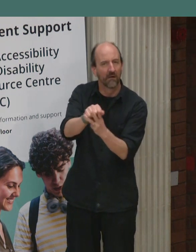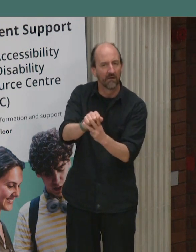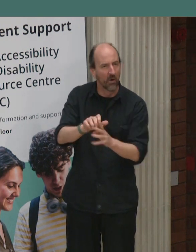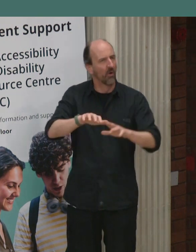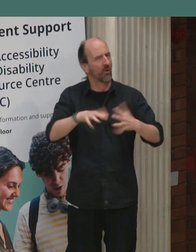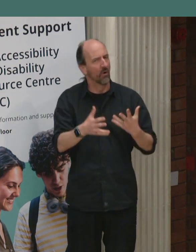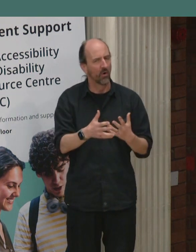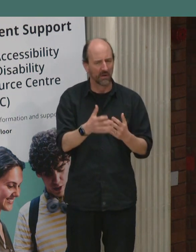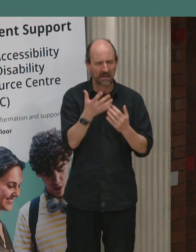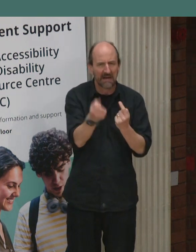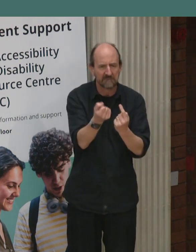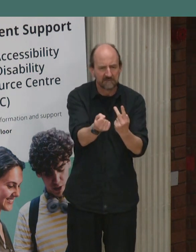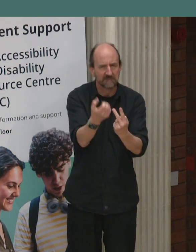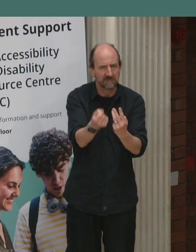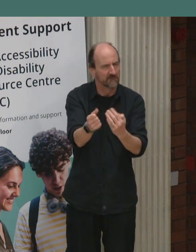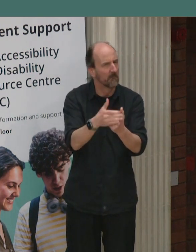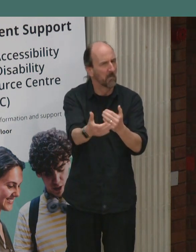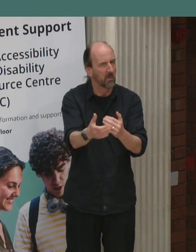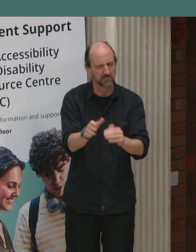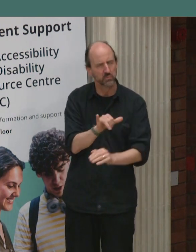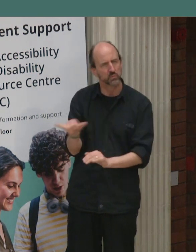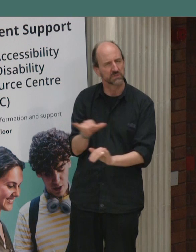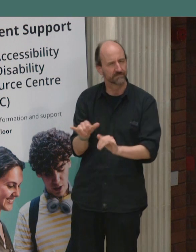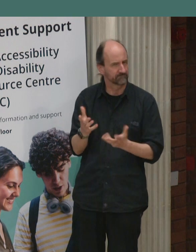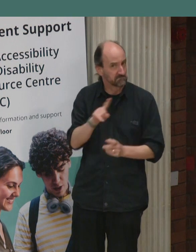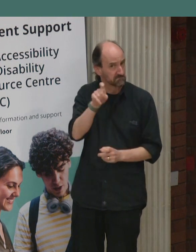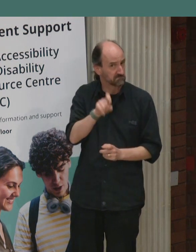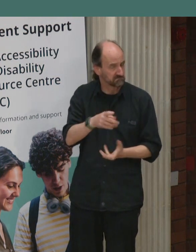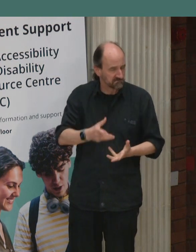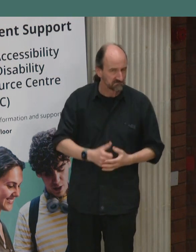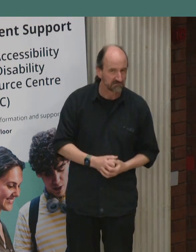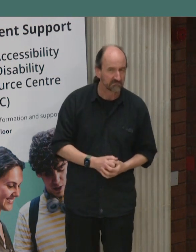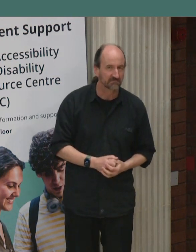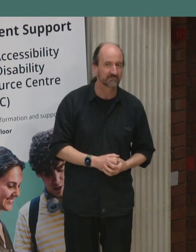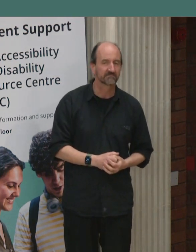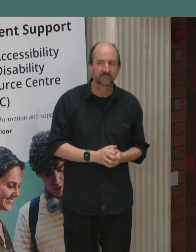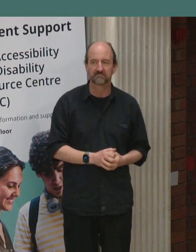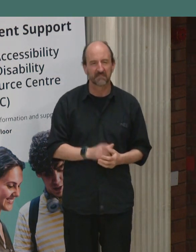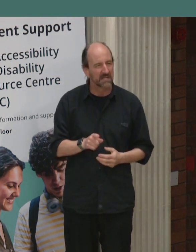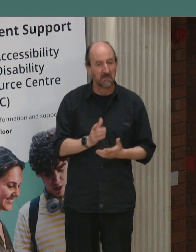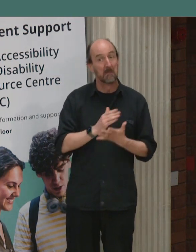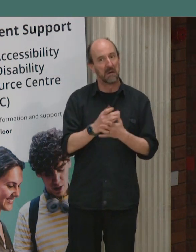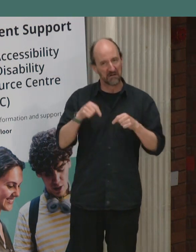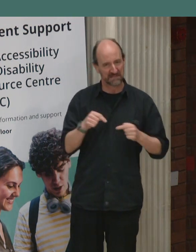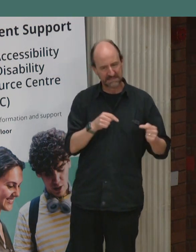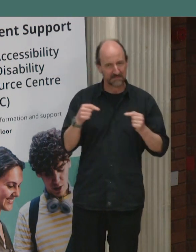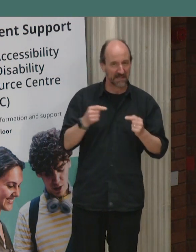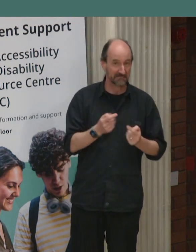diagnostic process itself. Those are some of the contours of the debate. There are also questions